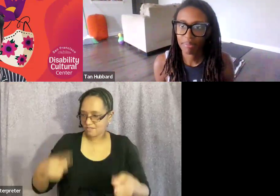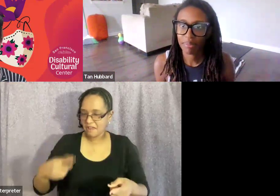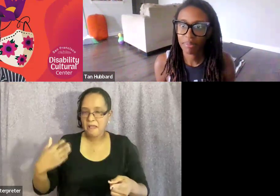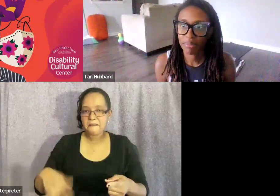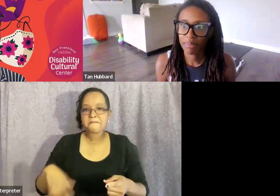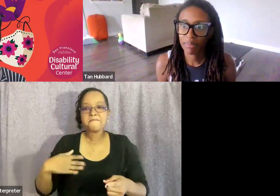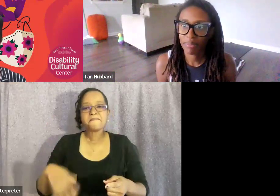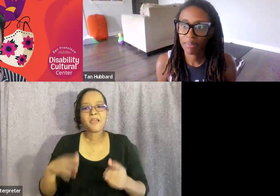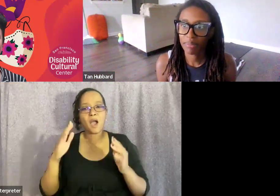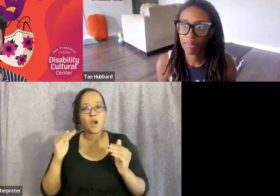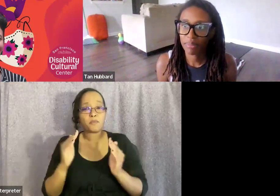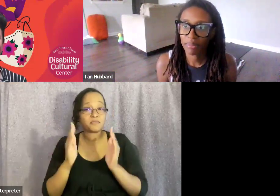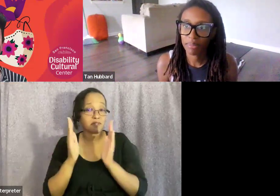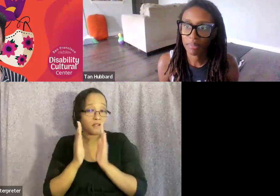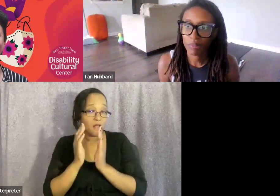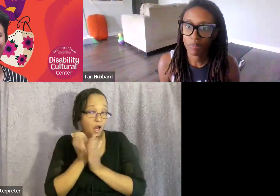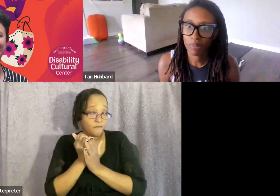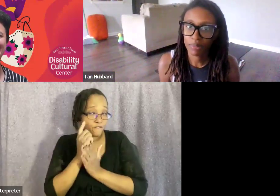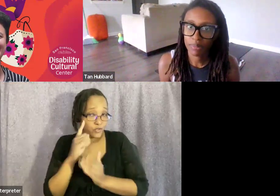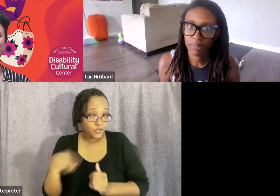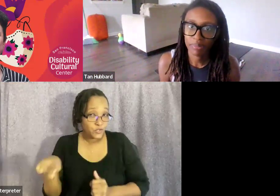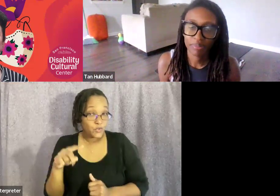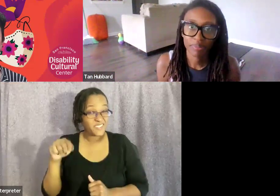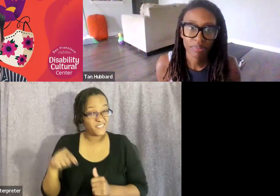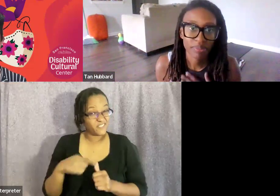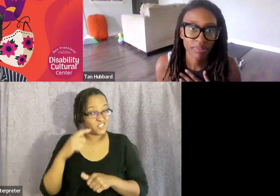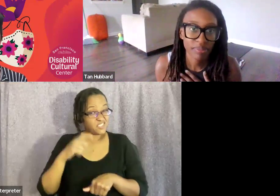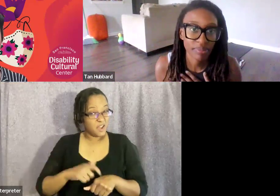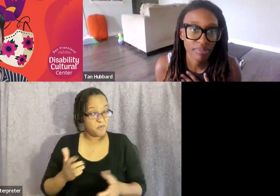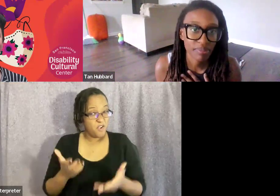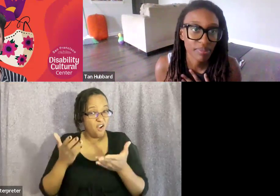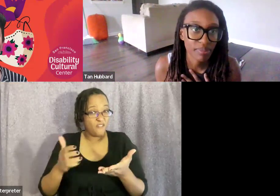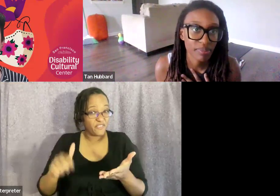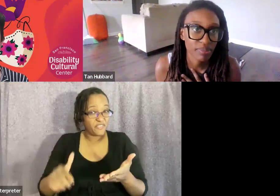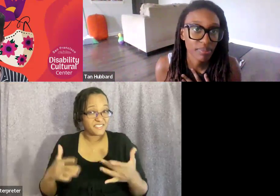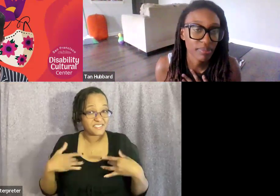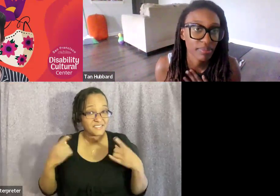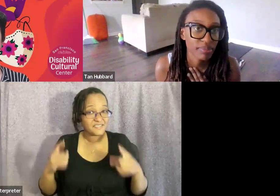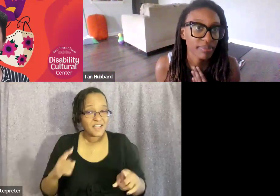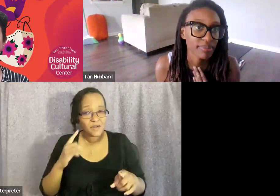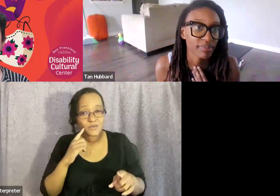This is our -- the first event of its kind, so it would be super helpful to get your feedback.